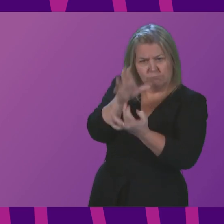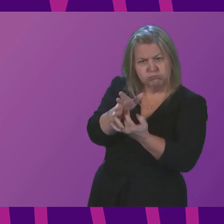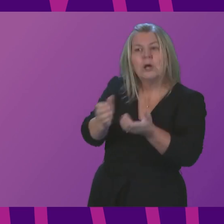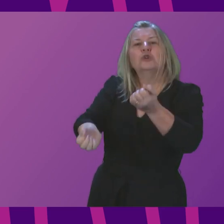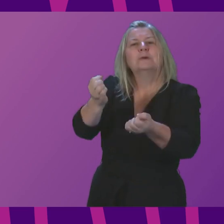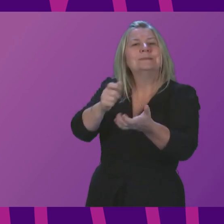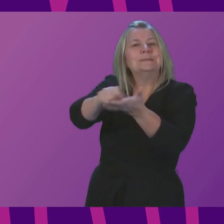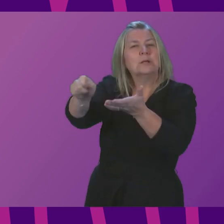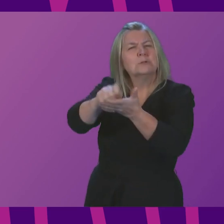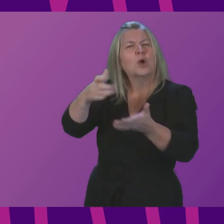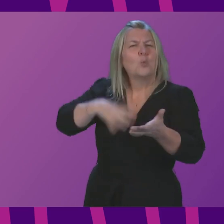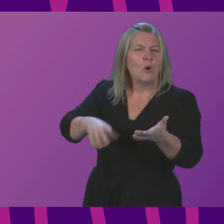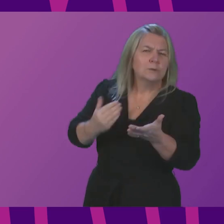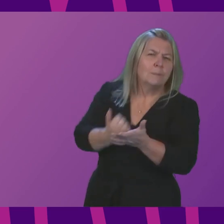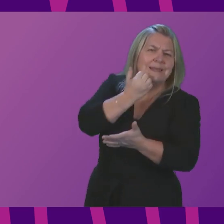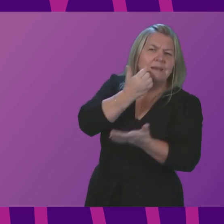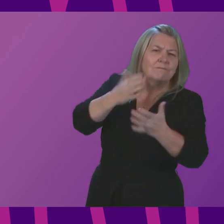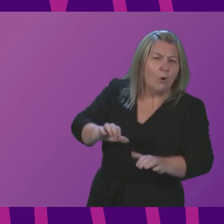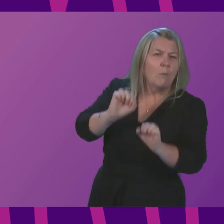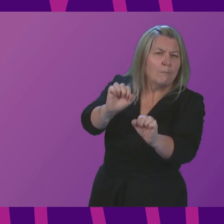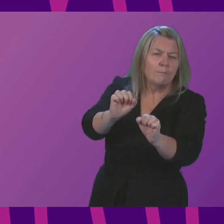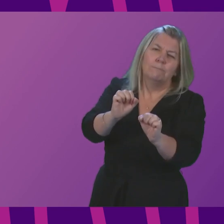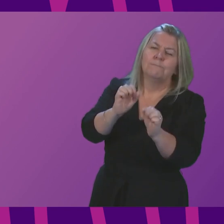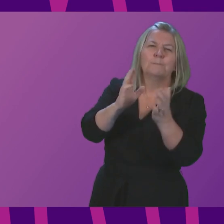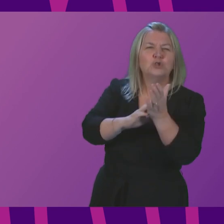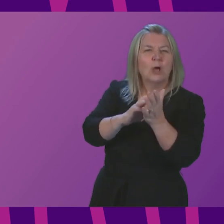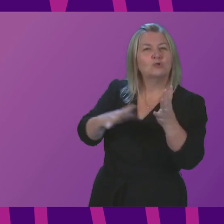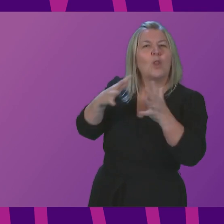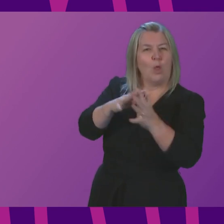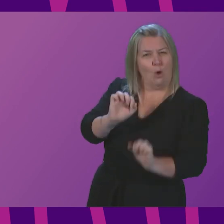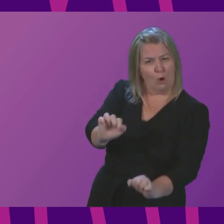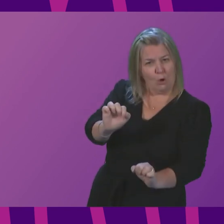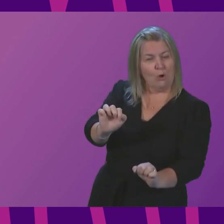Michelle’s law, which is a series of reforms to toughen up the justice system that my party